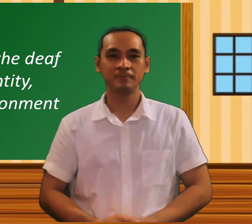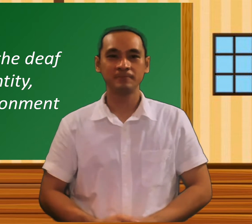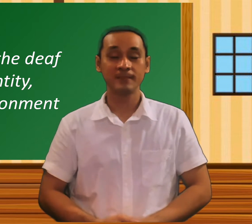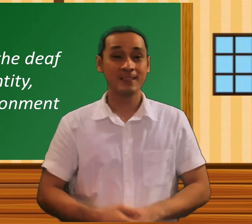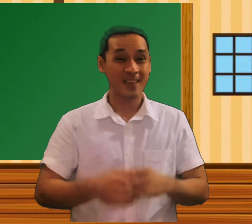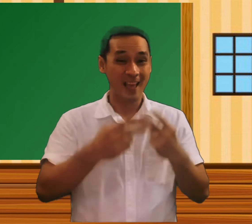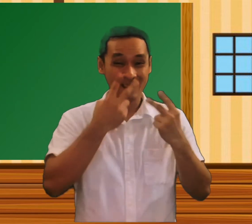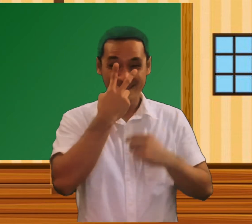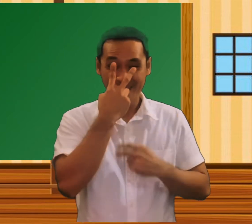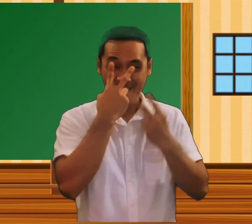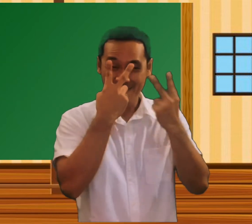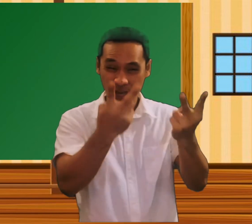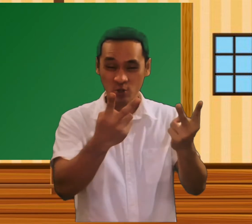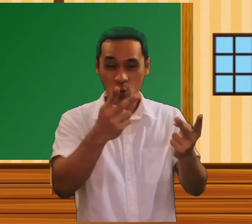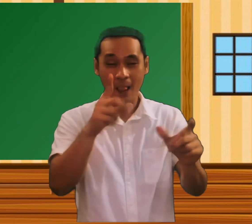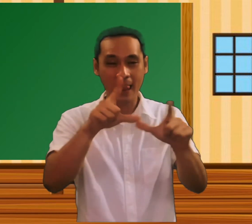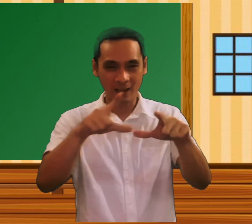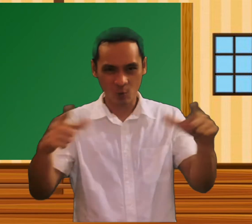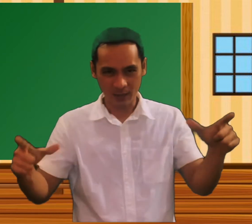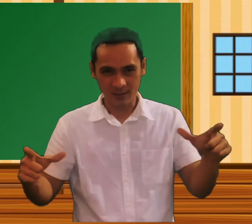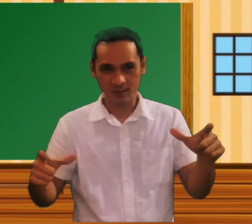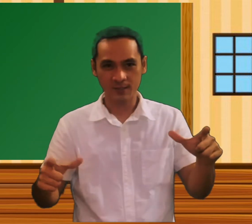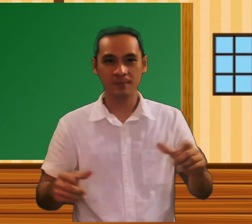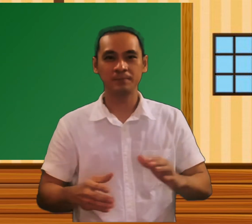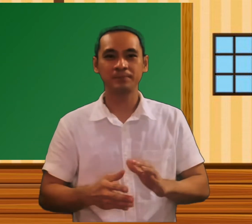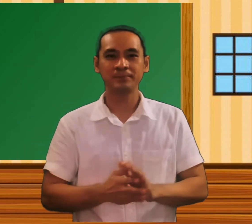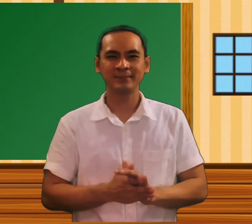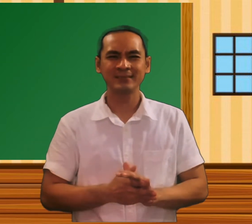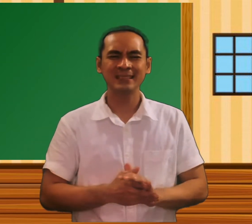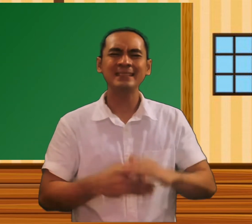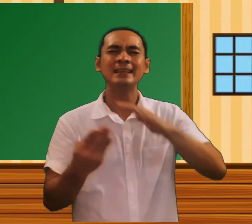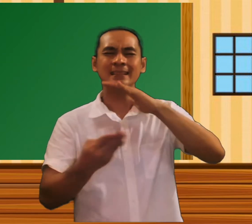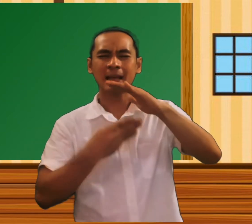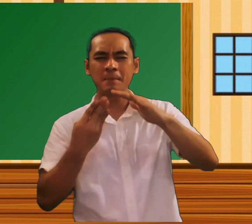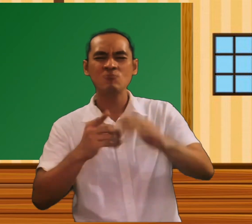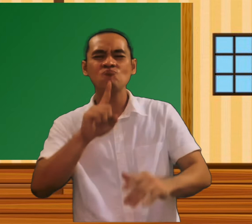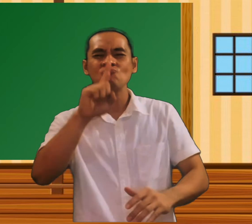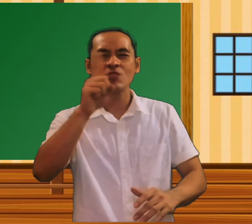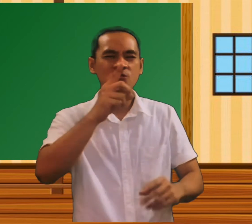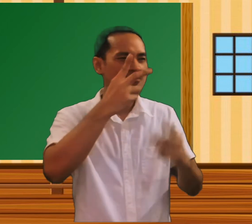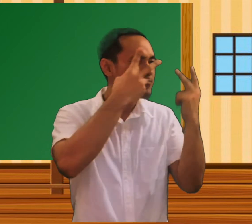as a visual language it's informed by what the deaf sees